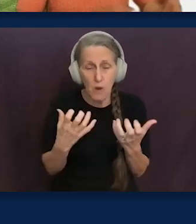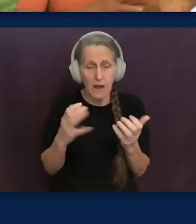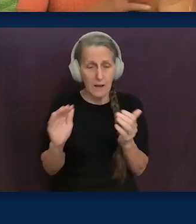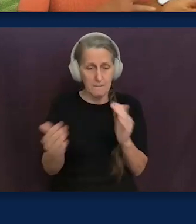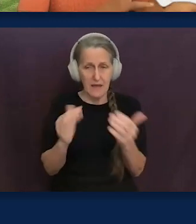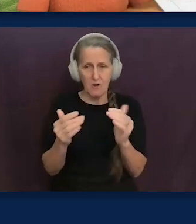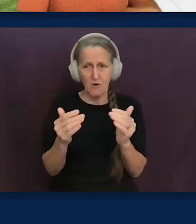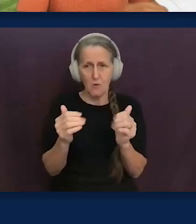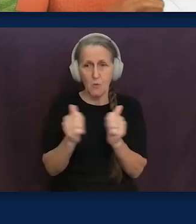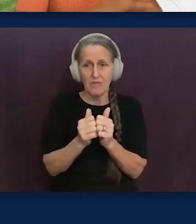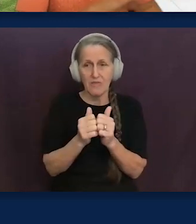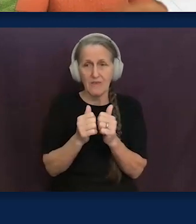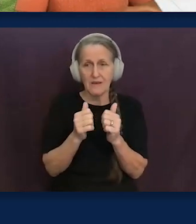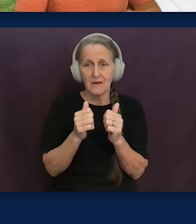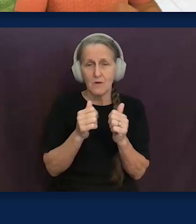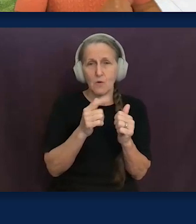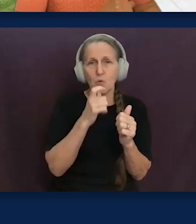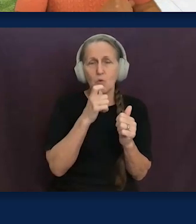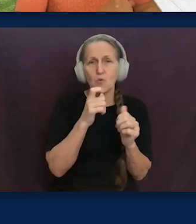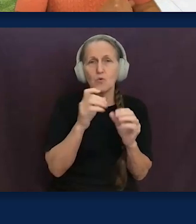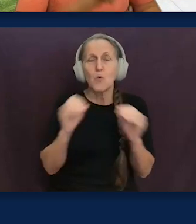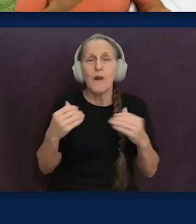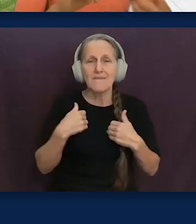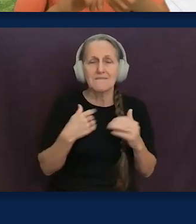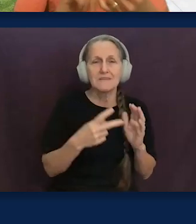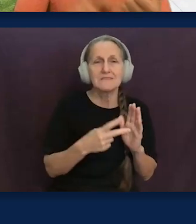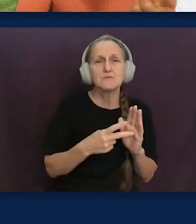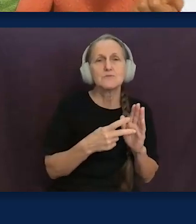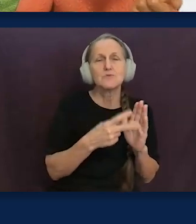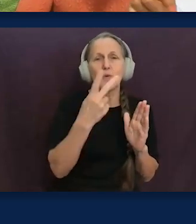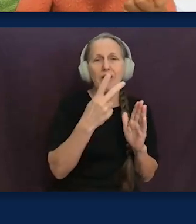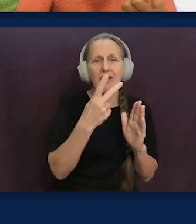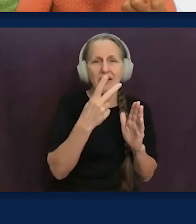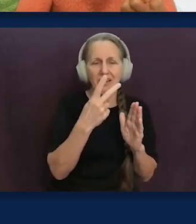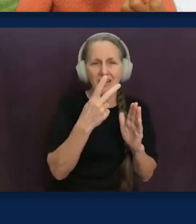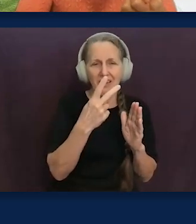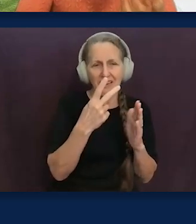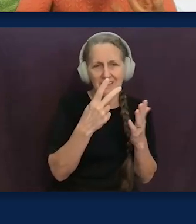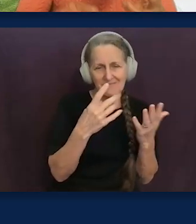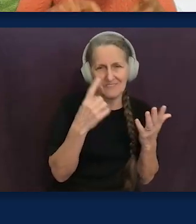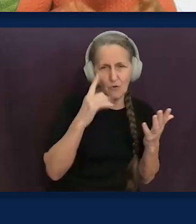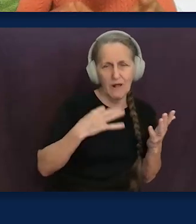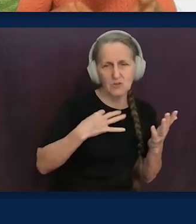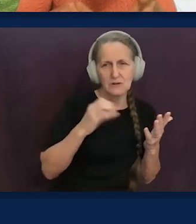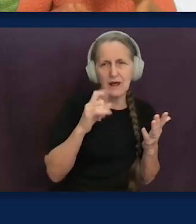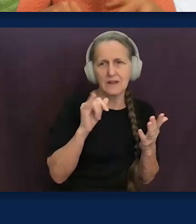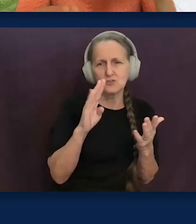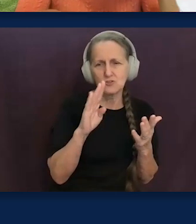with those with non-dual eligibility status.